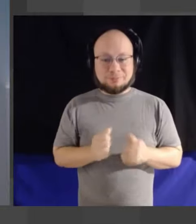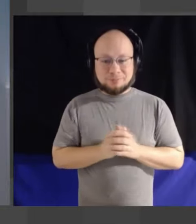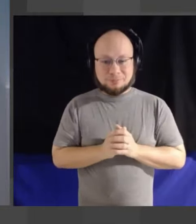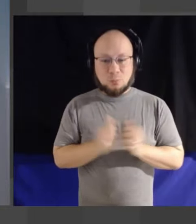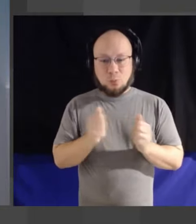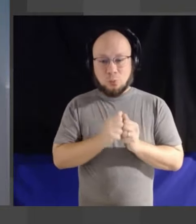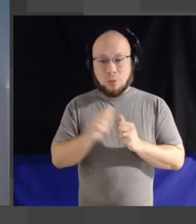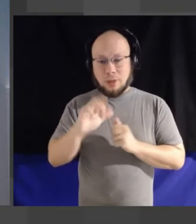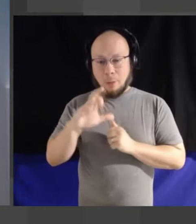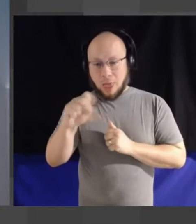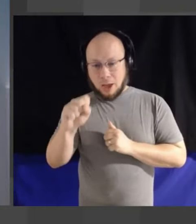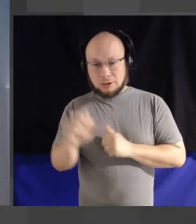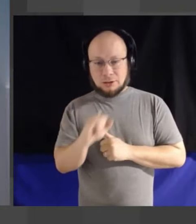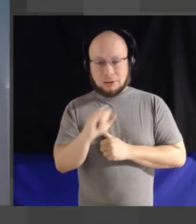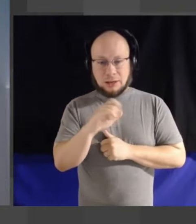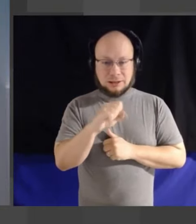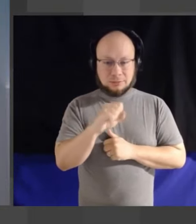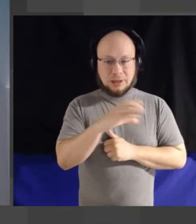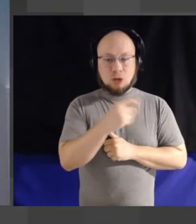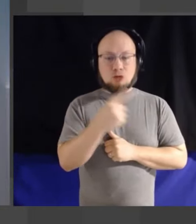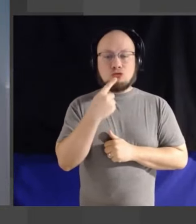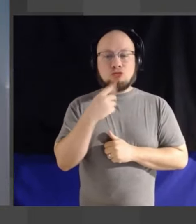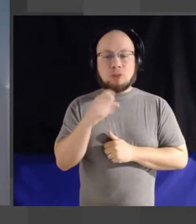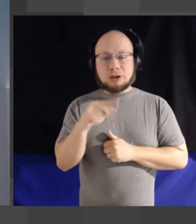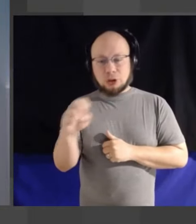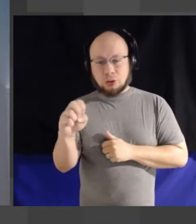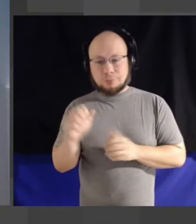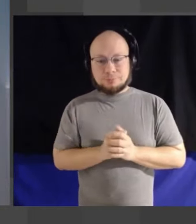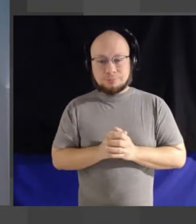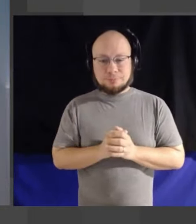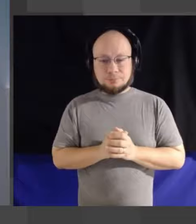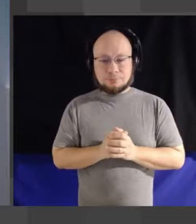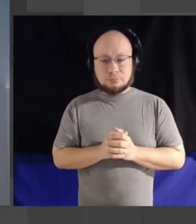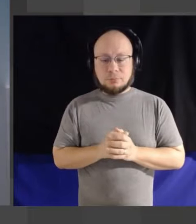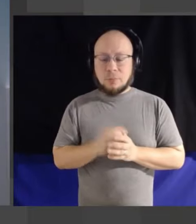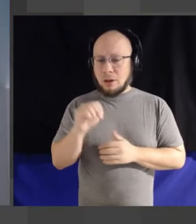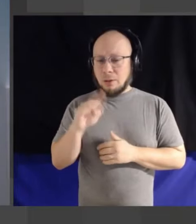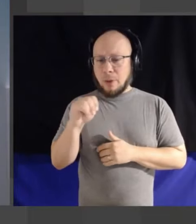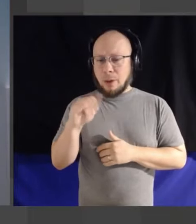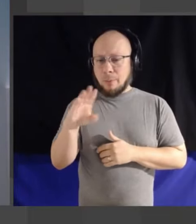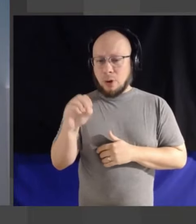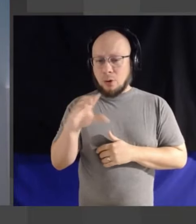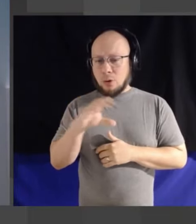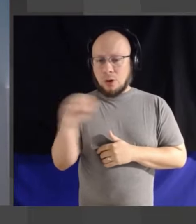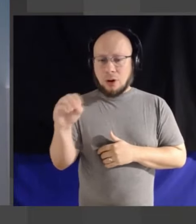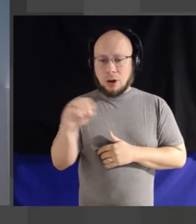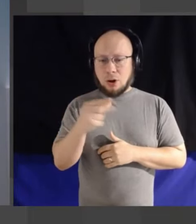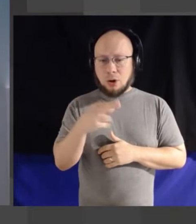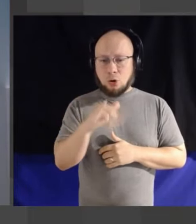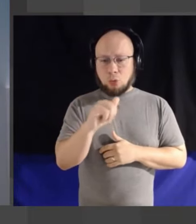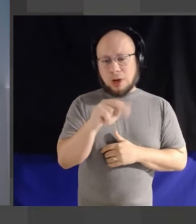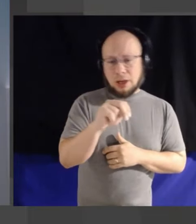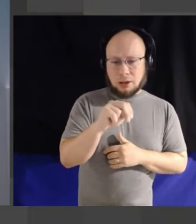ITEMS, AND NOW REDSTONE CONTRAPTIONS. OUR FRIENDS MUMBO JUMBO AND GRIAN RECENTLY TOOK A MINECRAFT